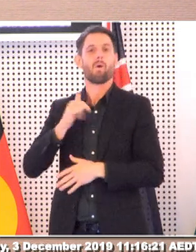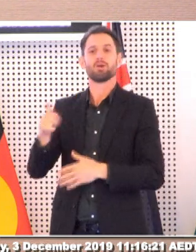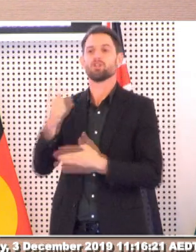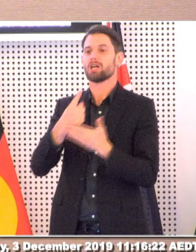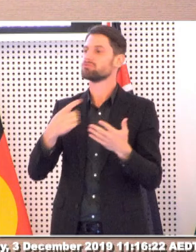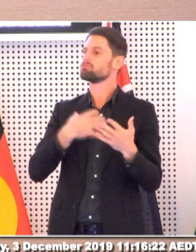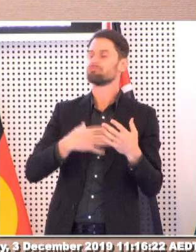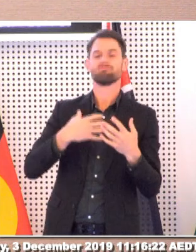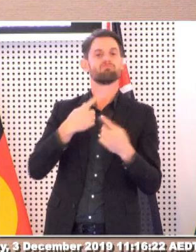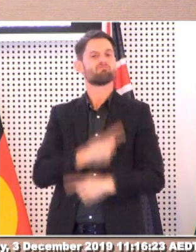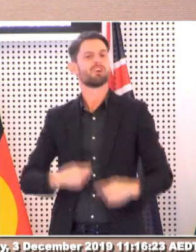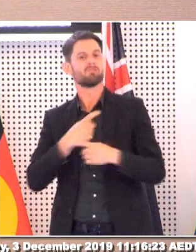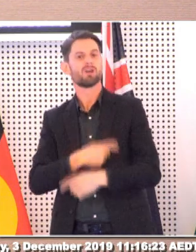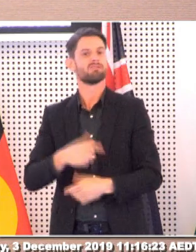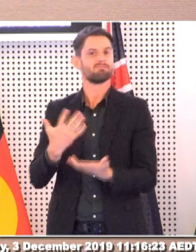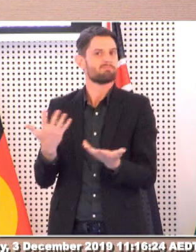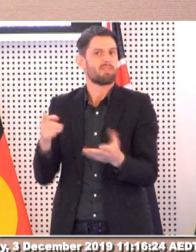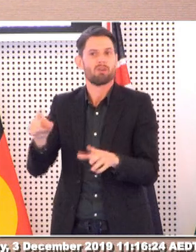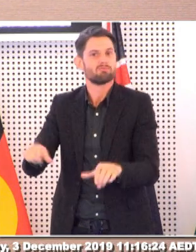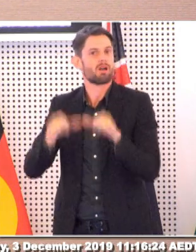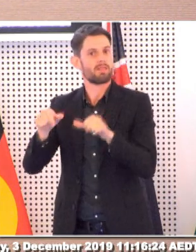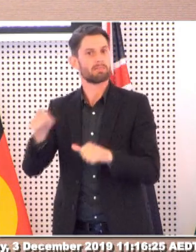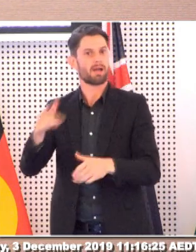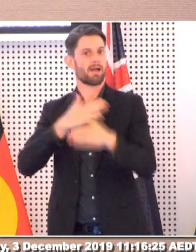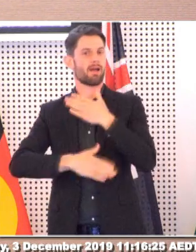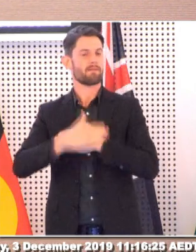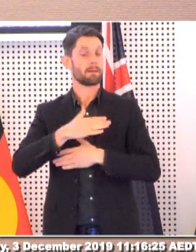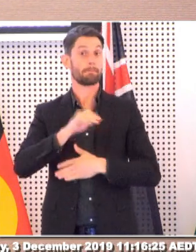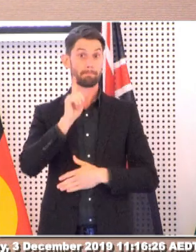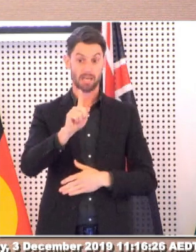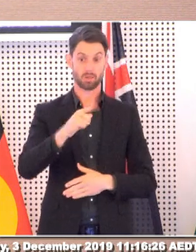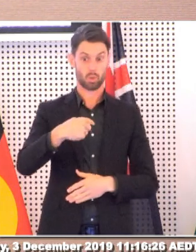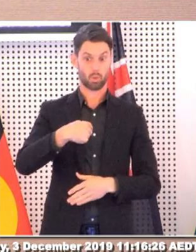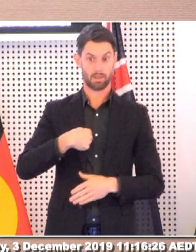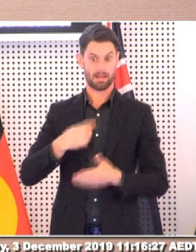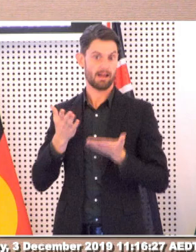in which they both create circumstances that are so incredibly frustrating